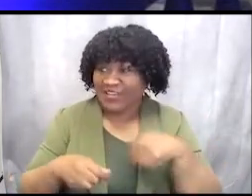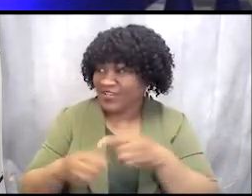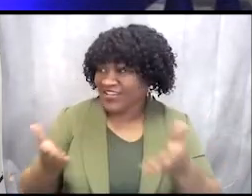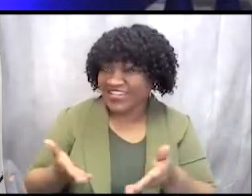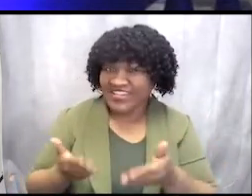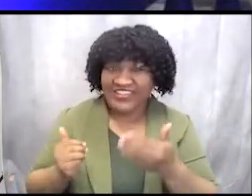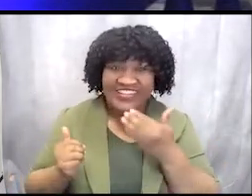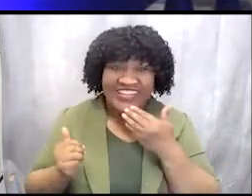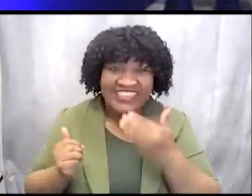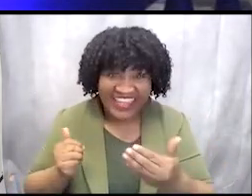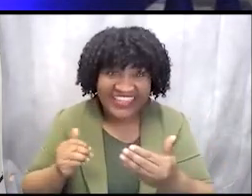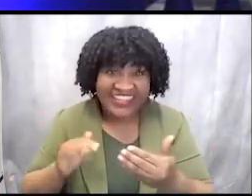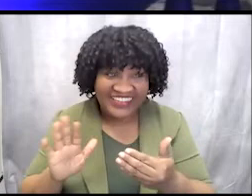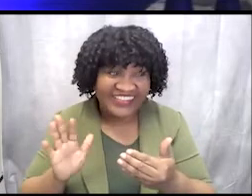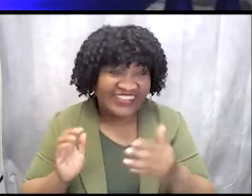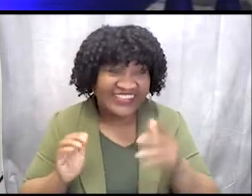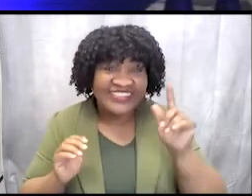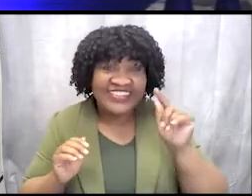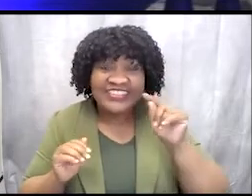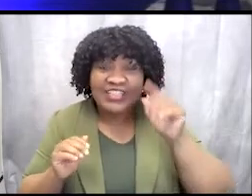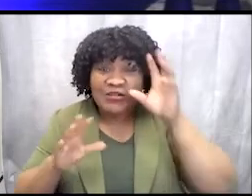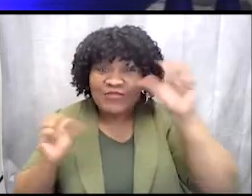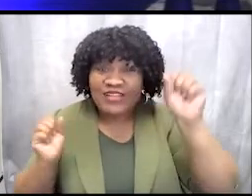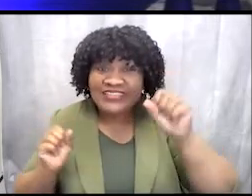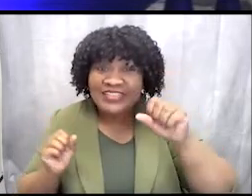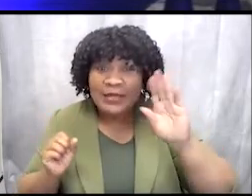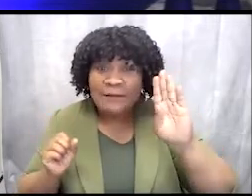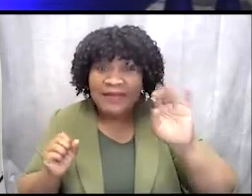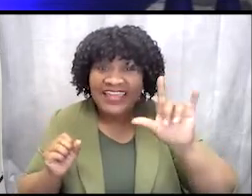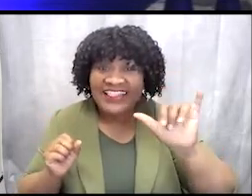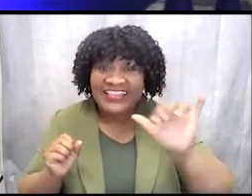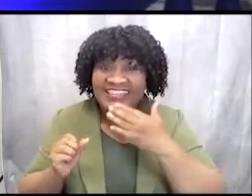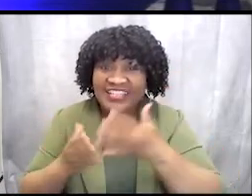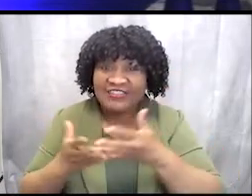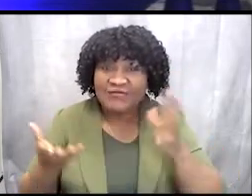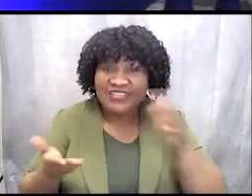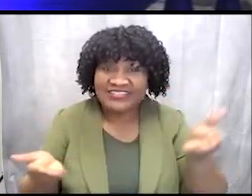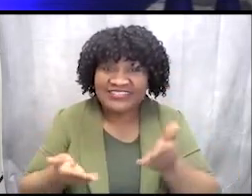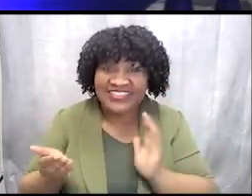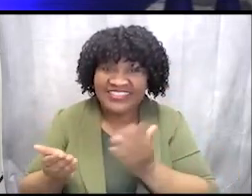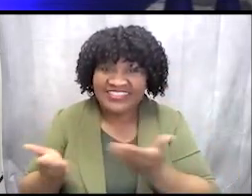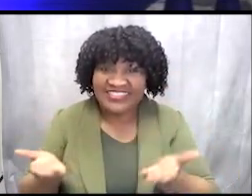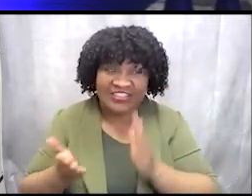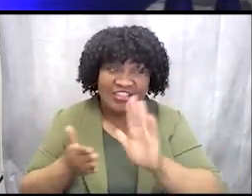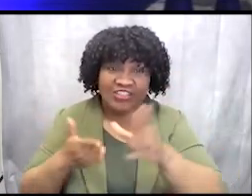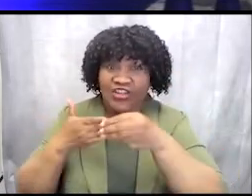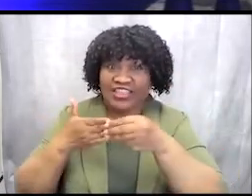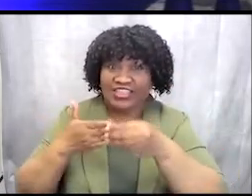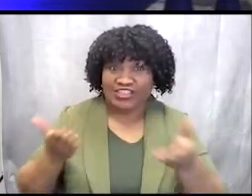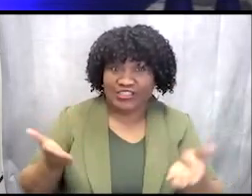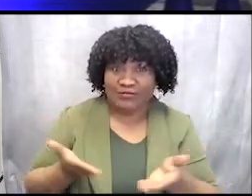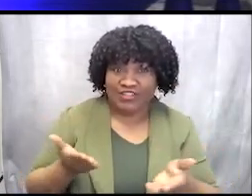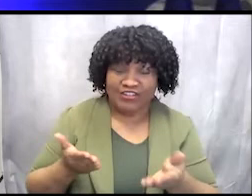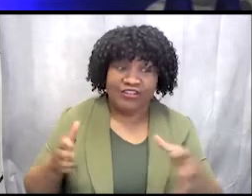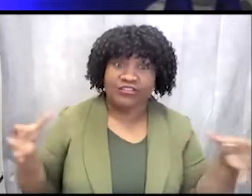President Bailey, Provost Rowley, thank you so much. And just your leadership and not only gathering us here